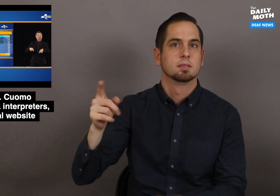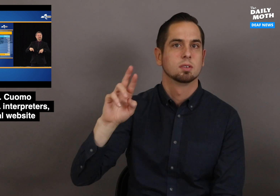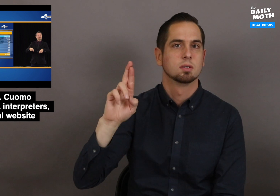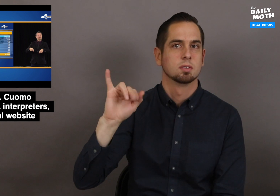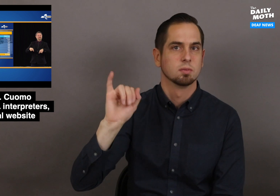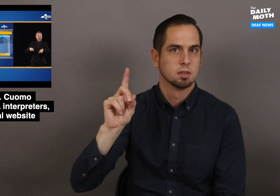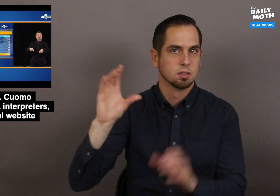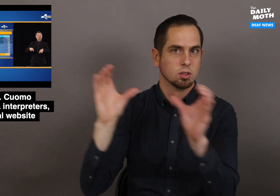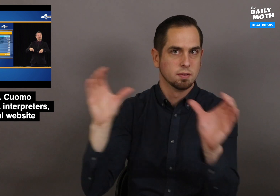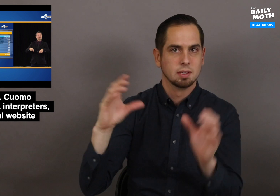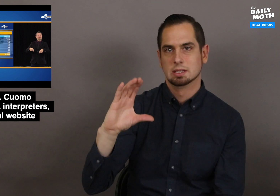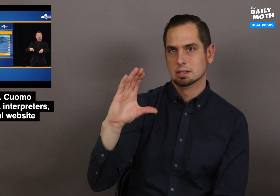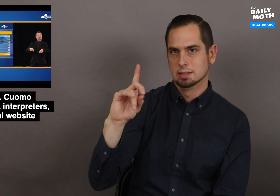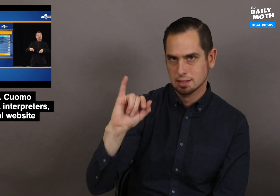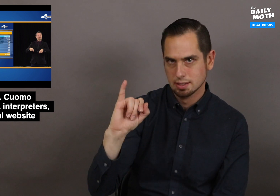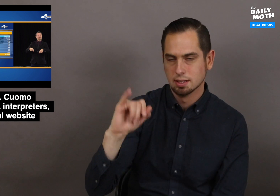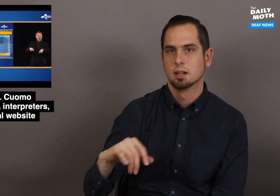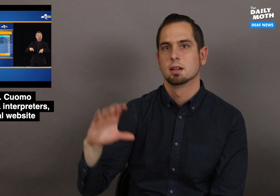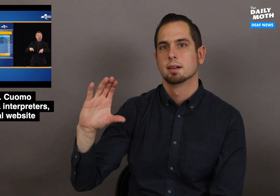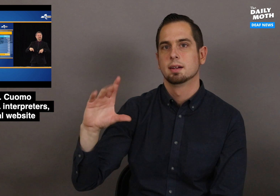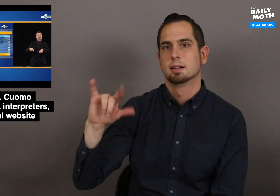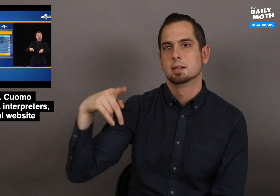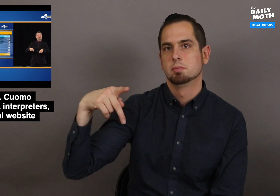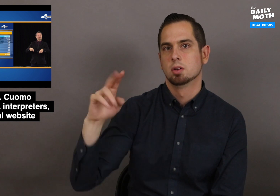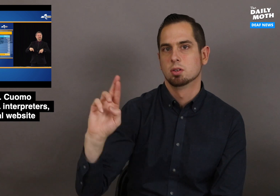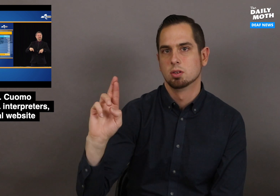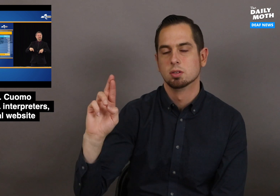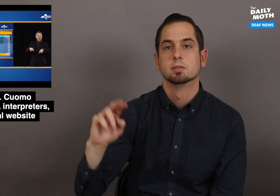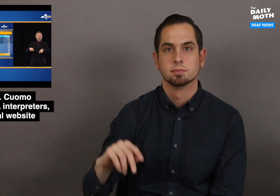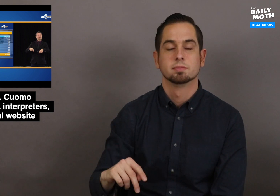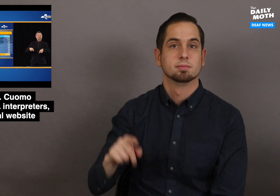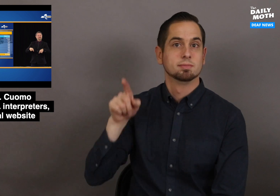He is RID certified as a CDI, CLIP-R.